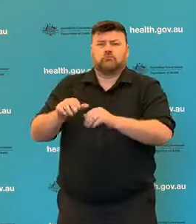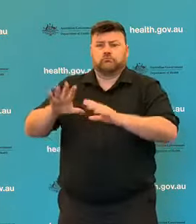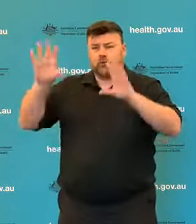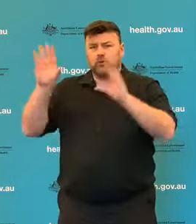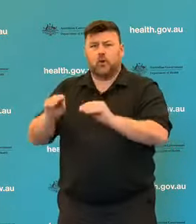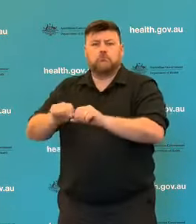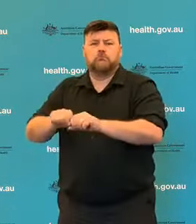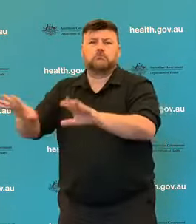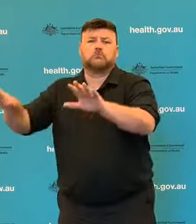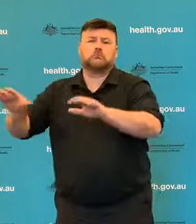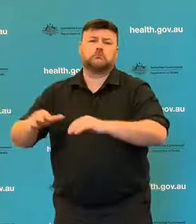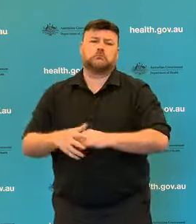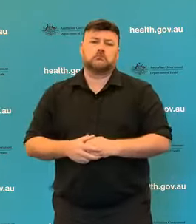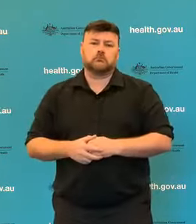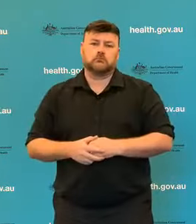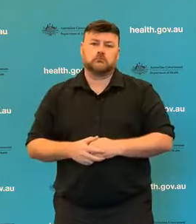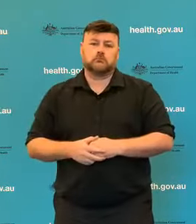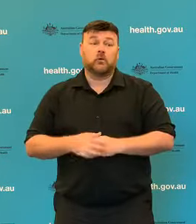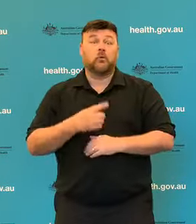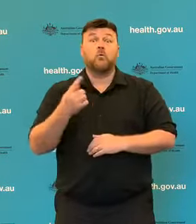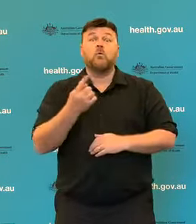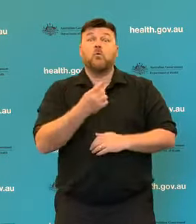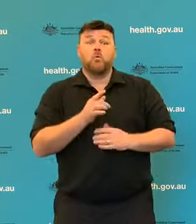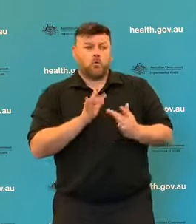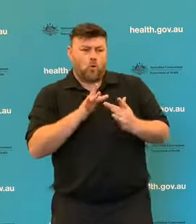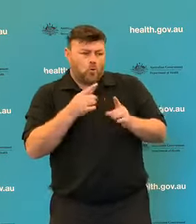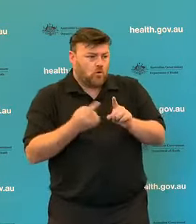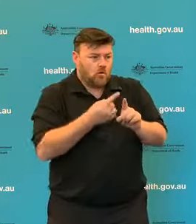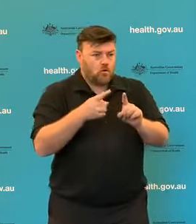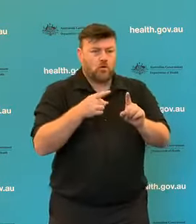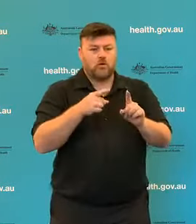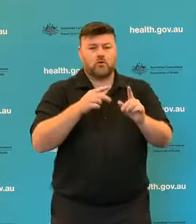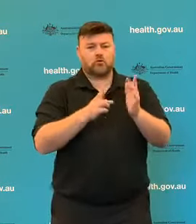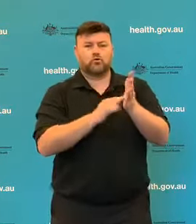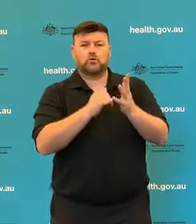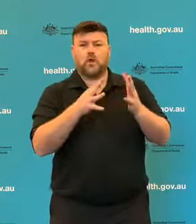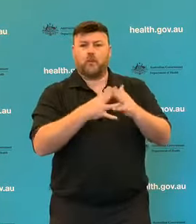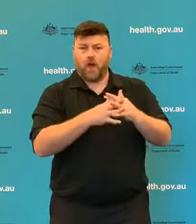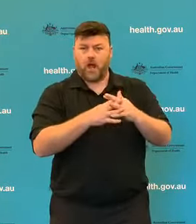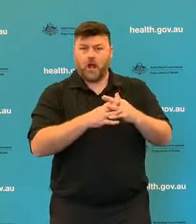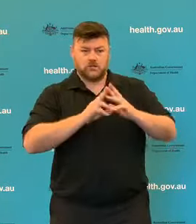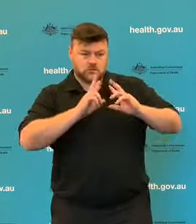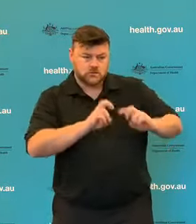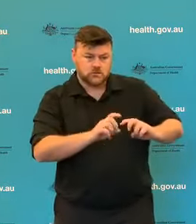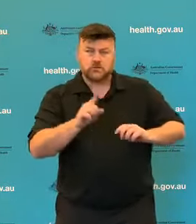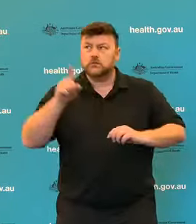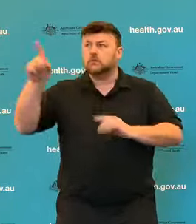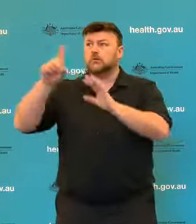The work of the contact traces especially in New South Wales and Queensland continues to be very strong. The